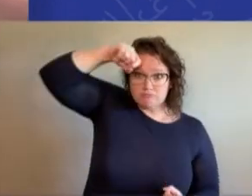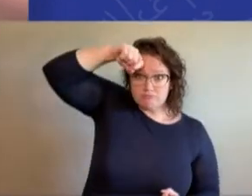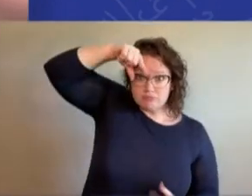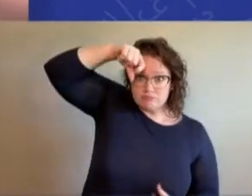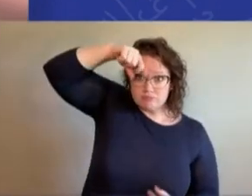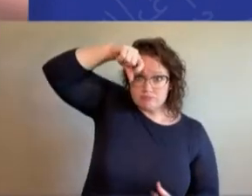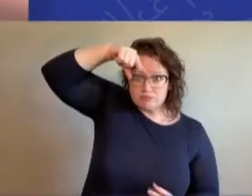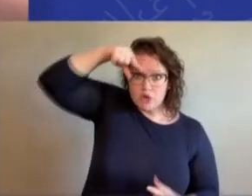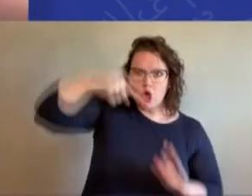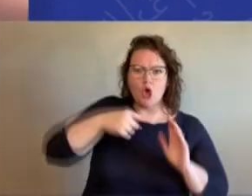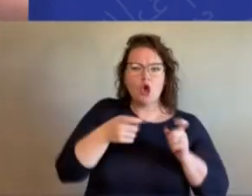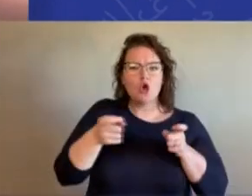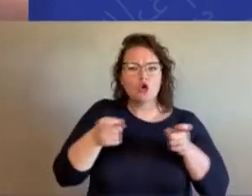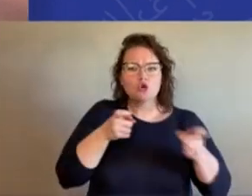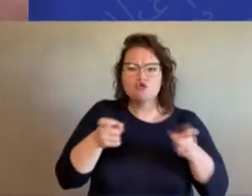about our survival brain.